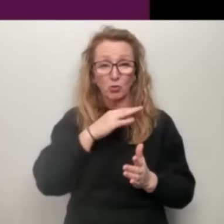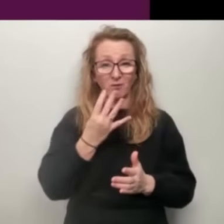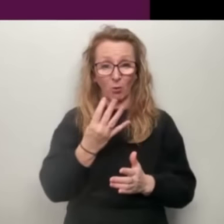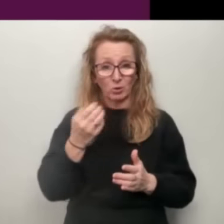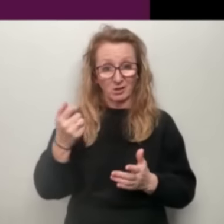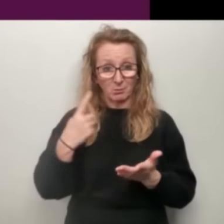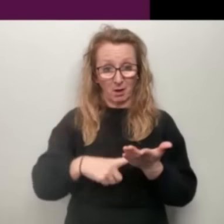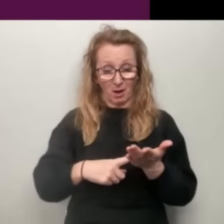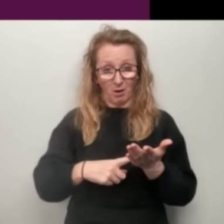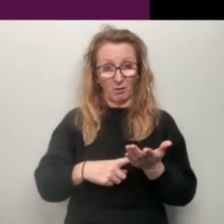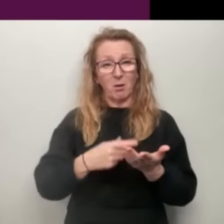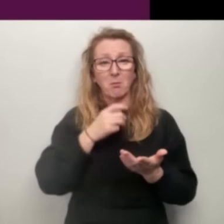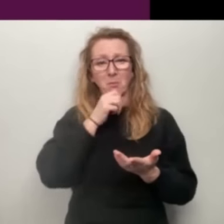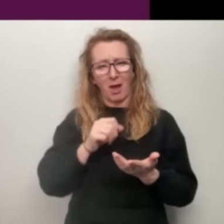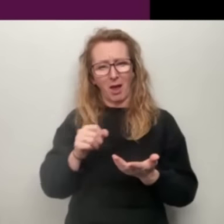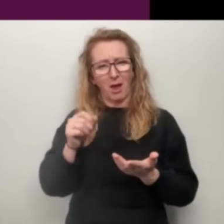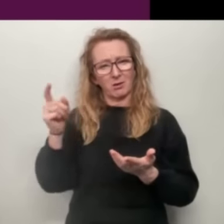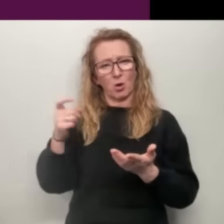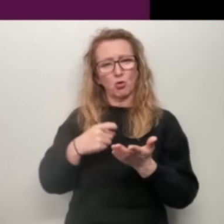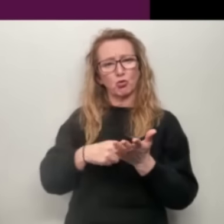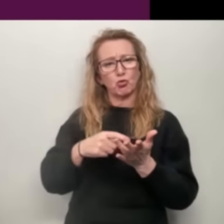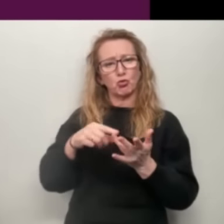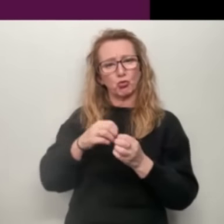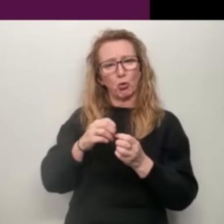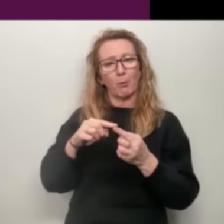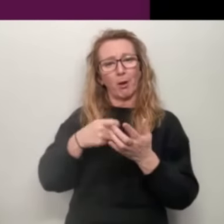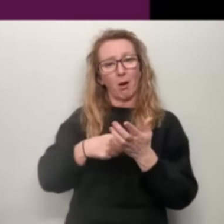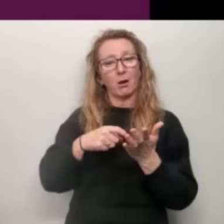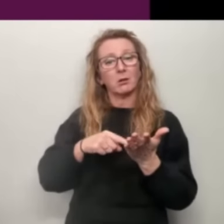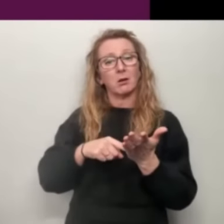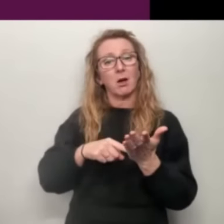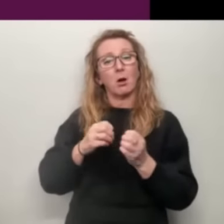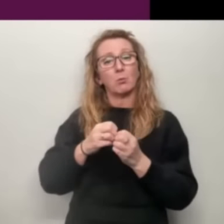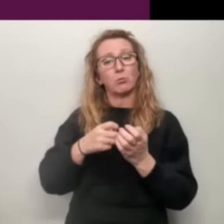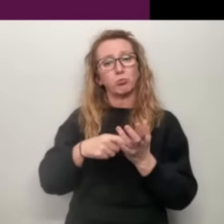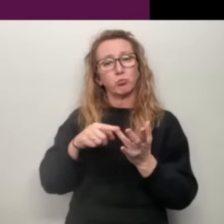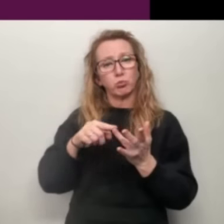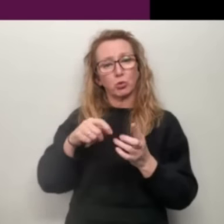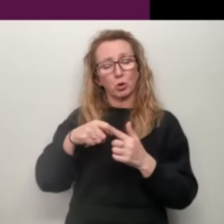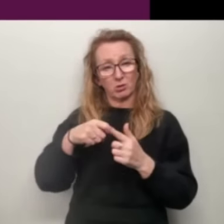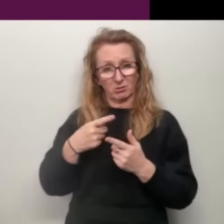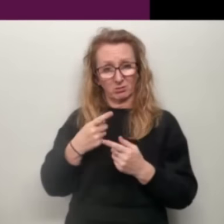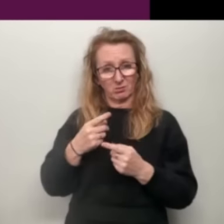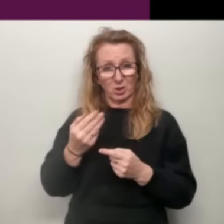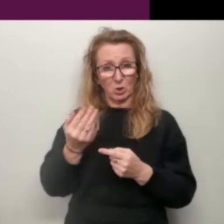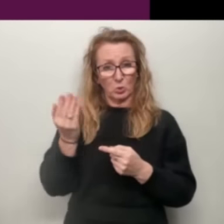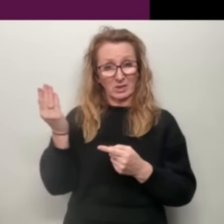by a gentleman called Robert Brooke. We see here a lovely image, a reconstruction image produced